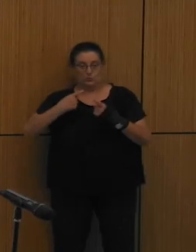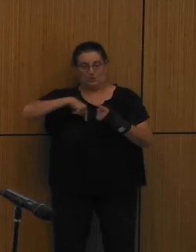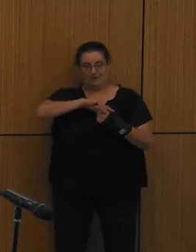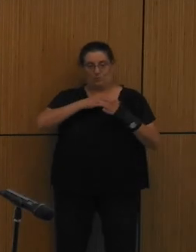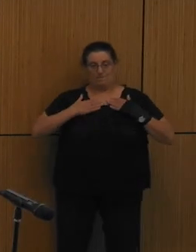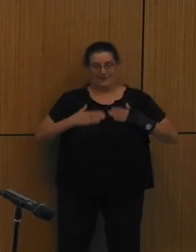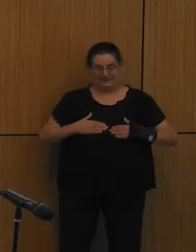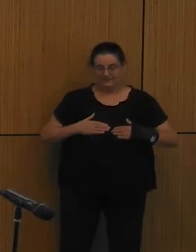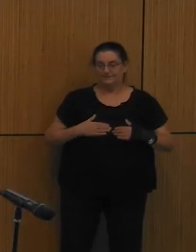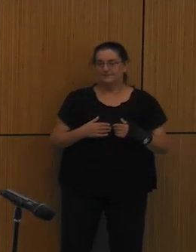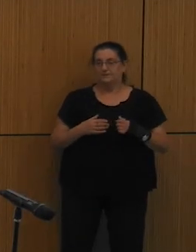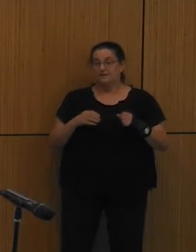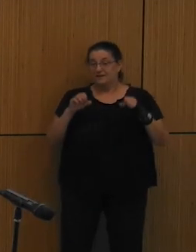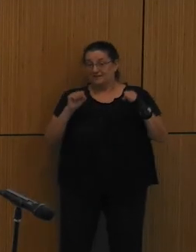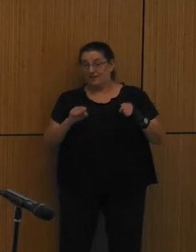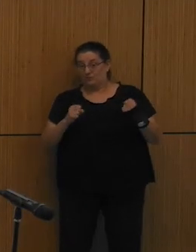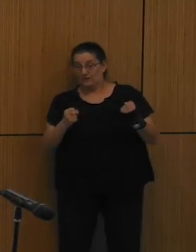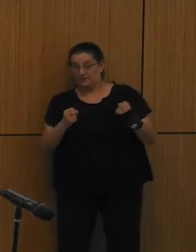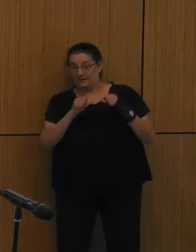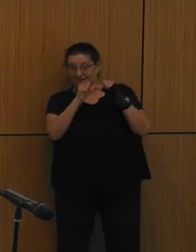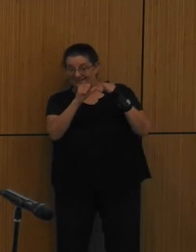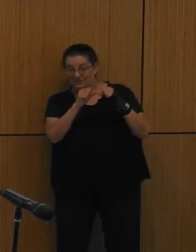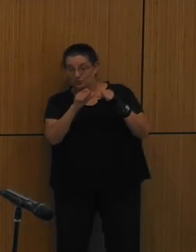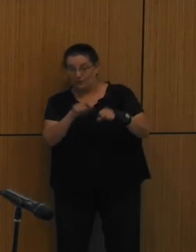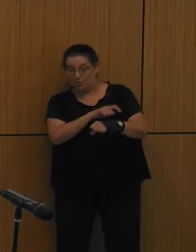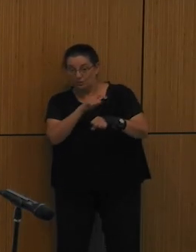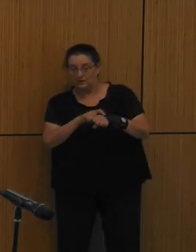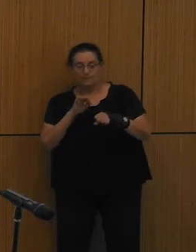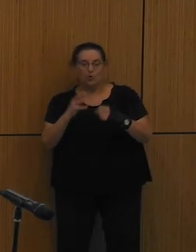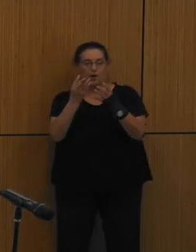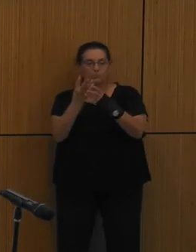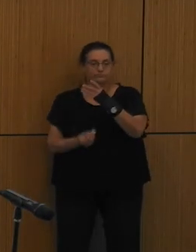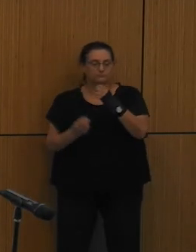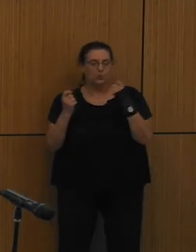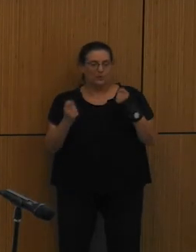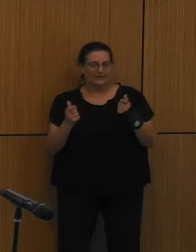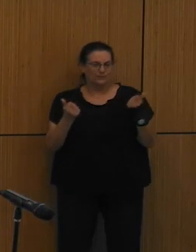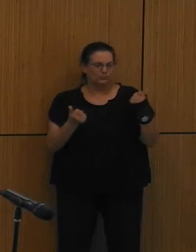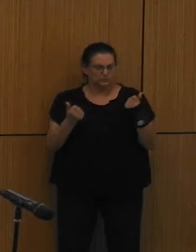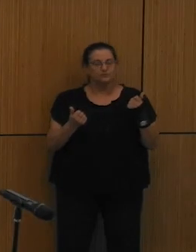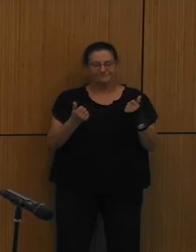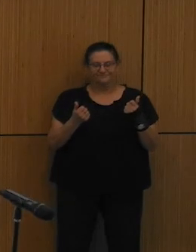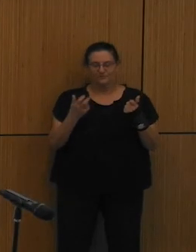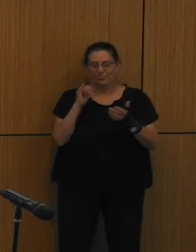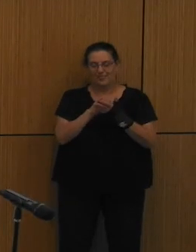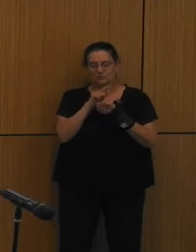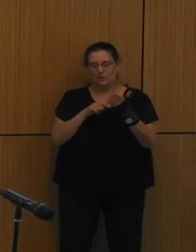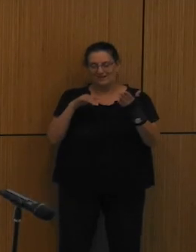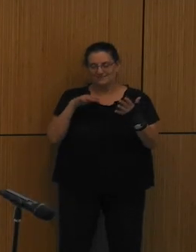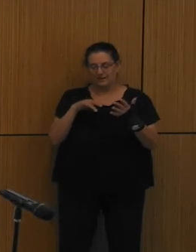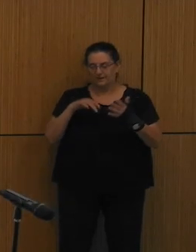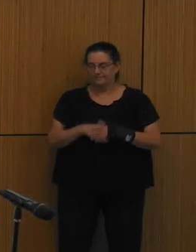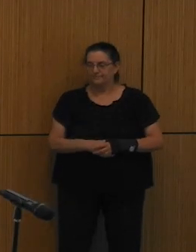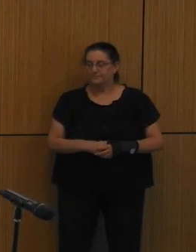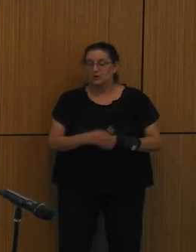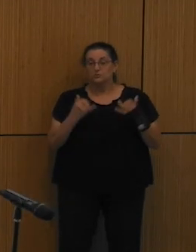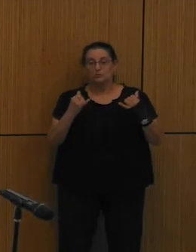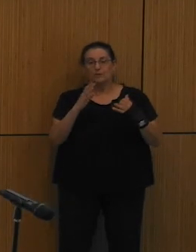to go away quickly or stay around for a long time? So, very quickly, just talking about sort of the universe of chemicals.